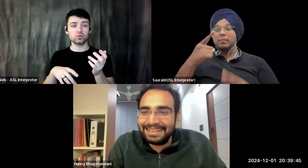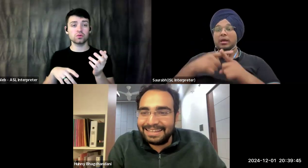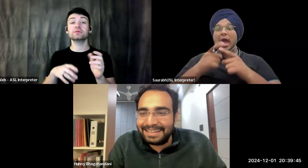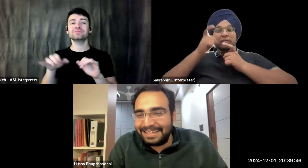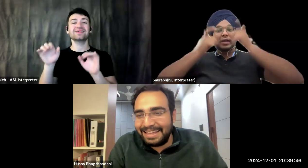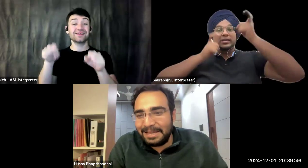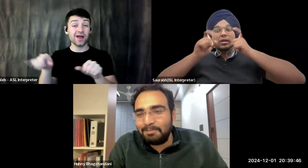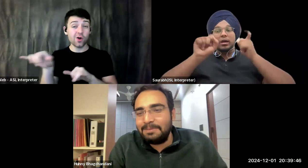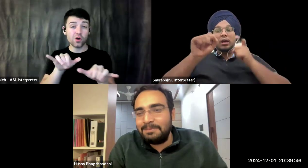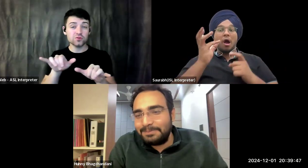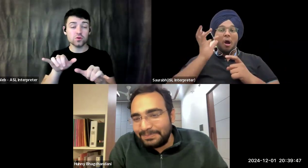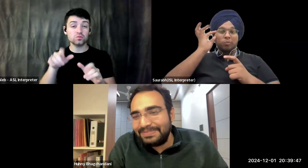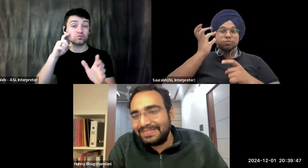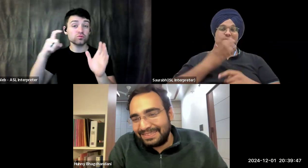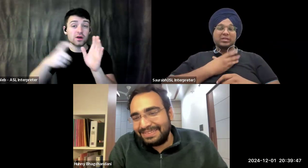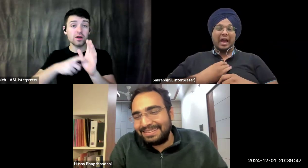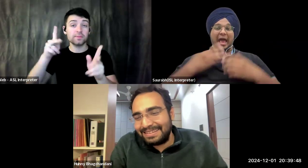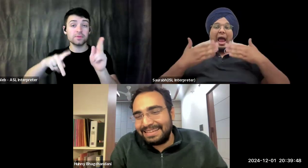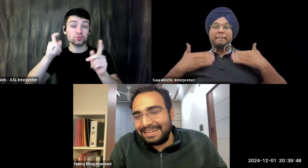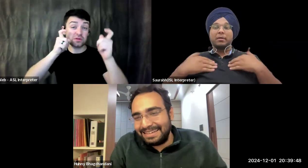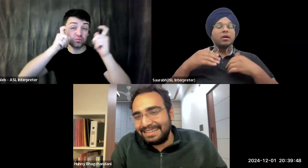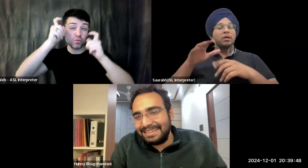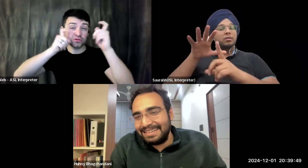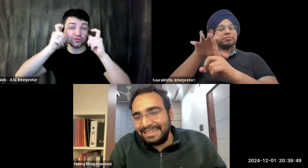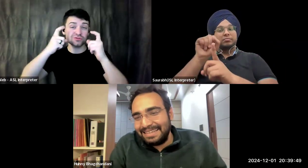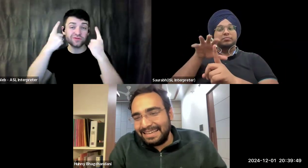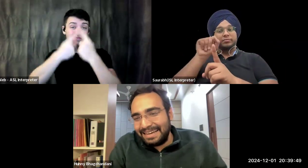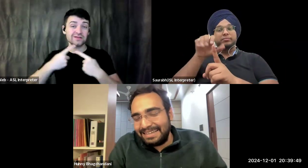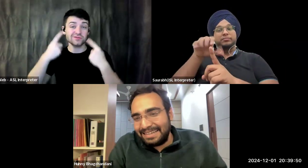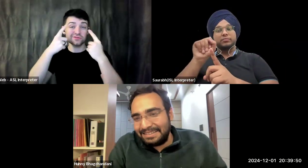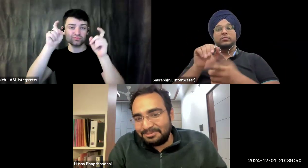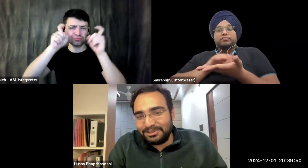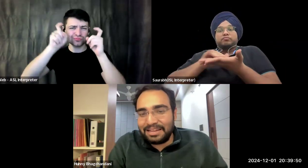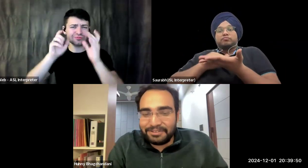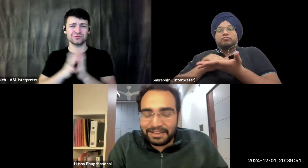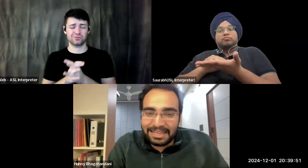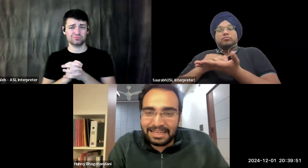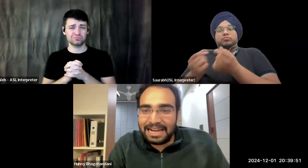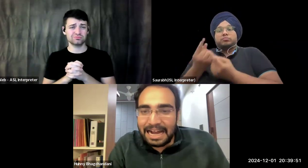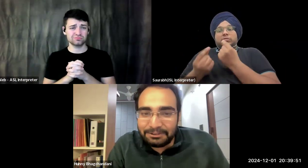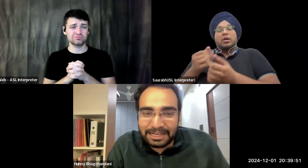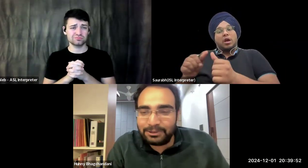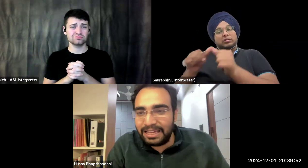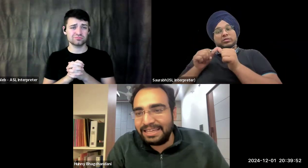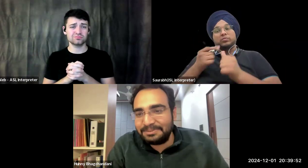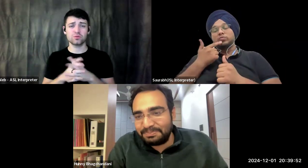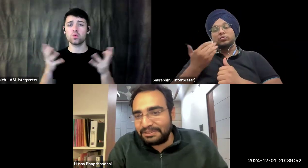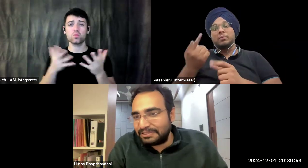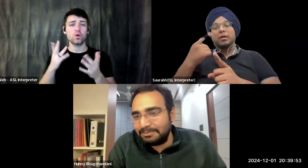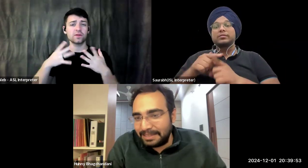[Geri speaking] The expressions of people. Okay. [Hunny speaking] Yeah. And what they are wearing, how they're looking,